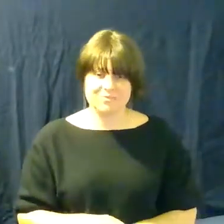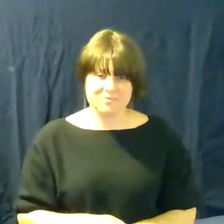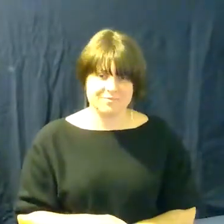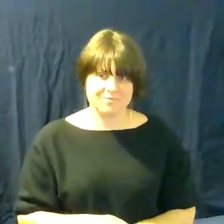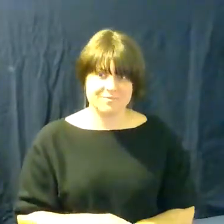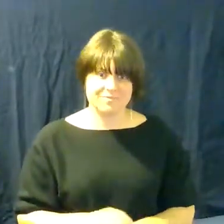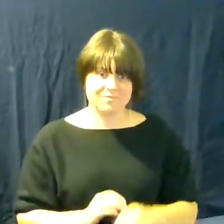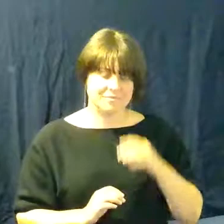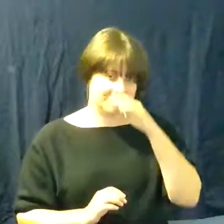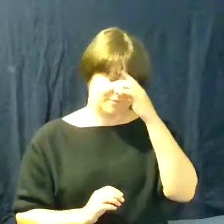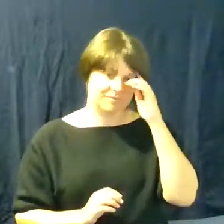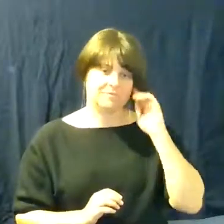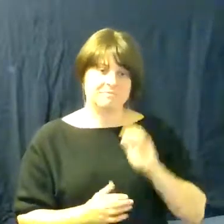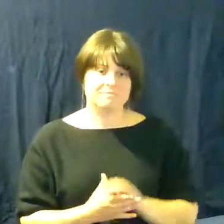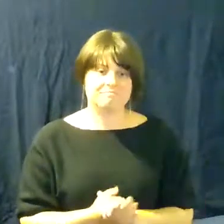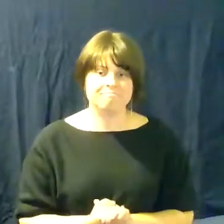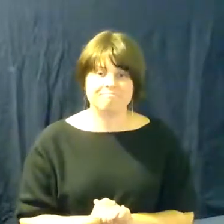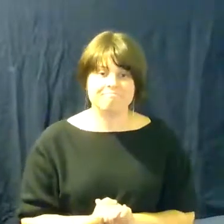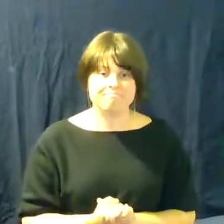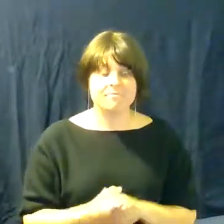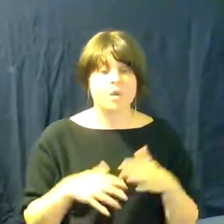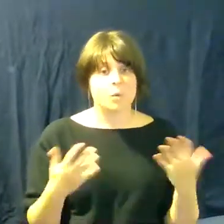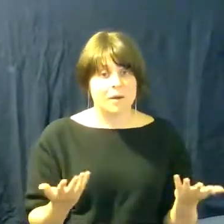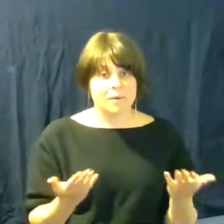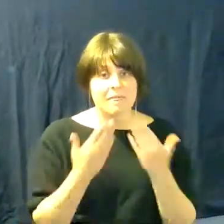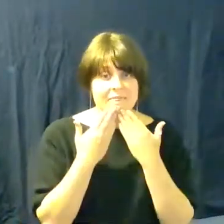David, did you have any other questions or comments? No